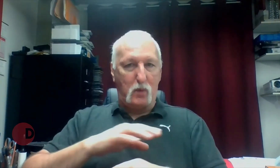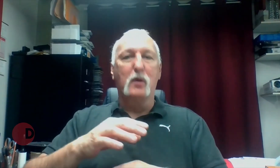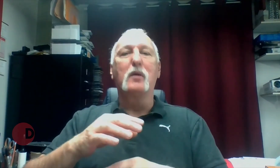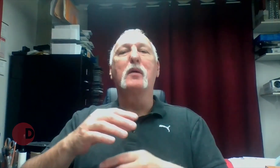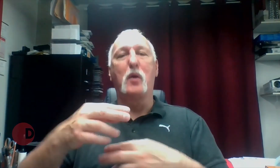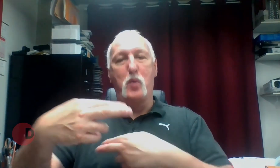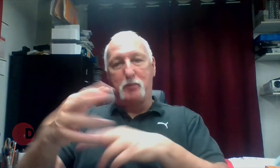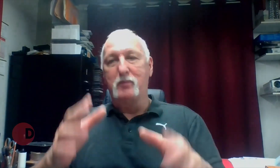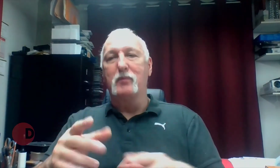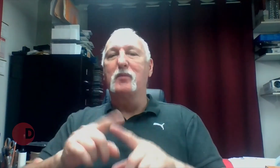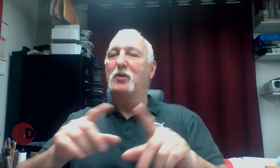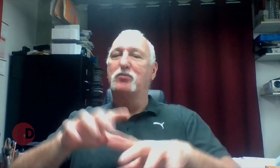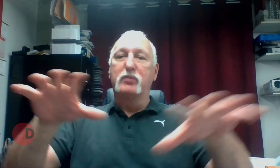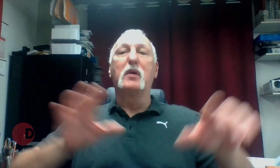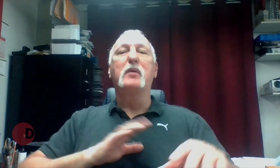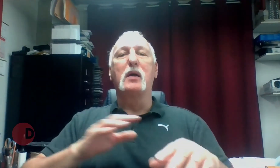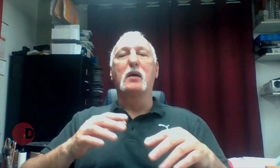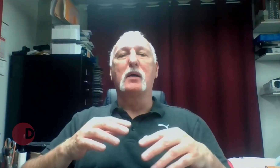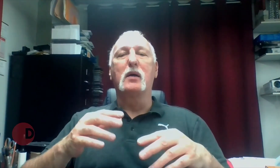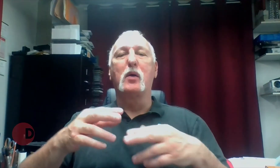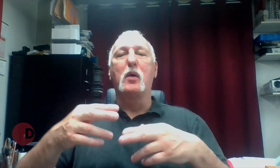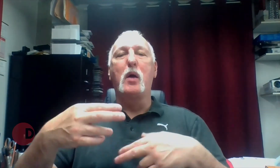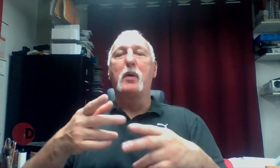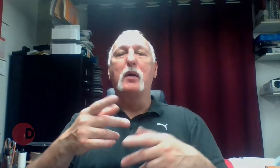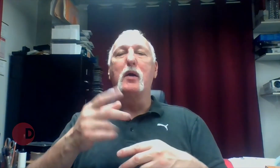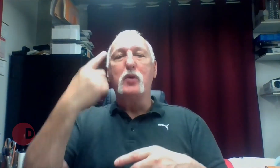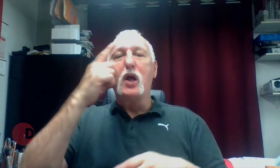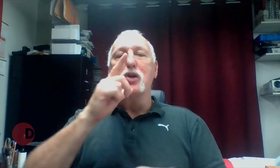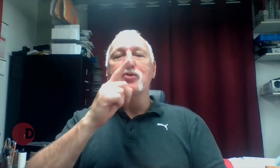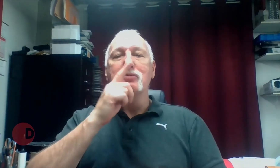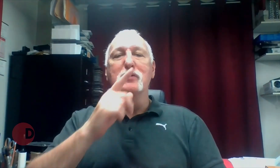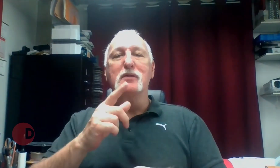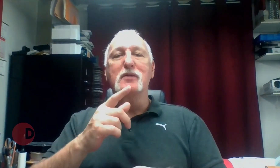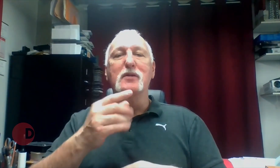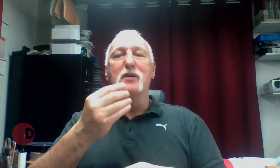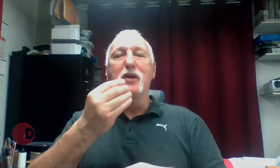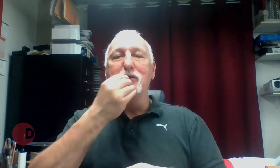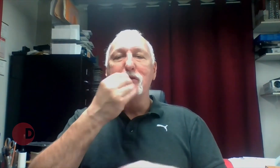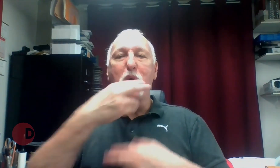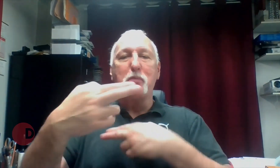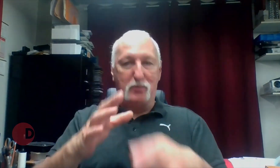It is not being used right now due to Covid-19.